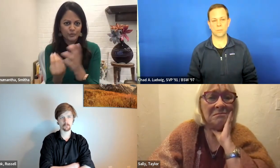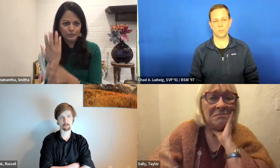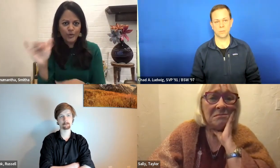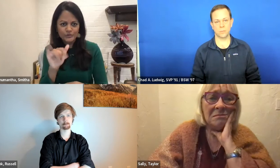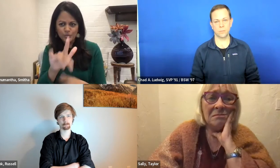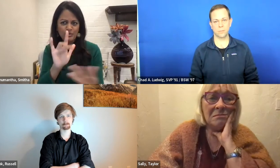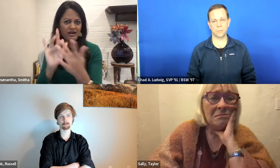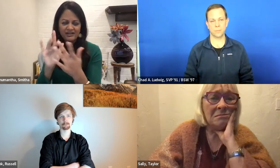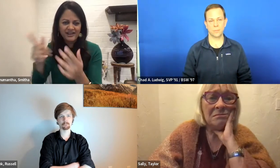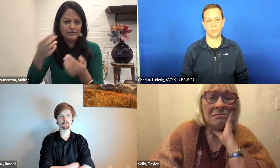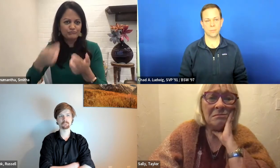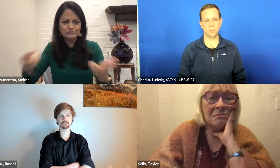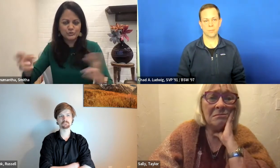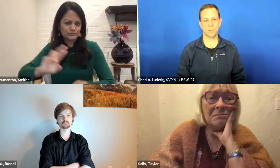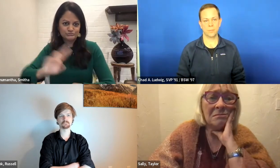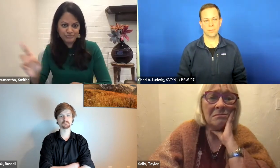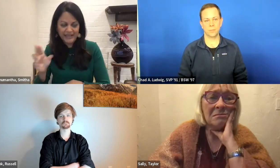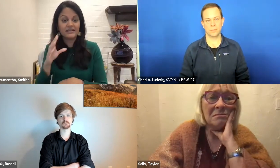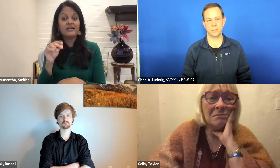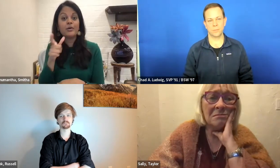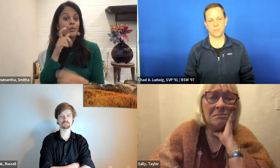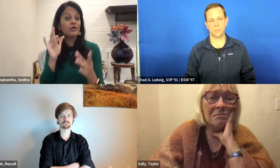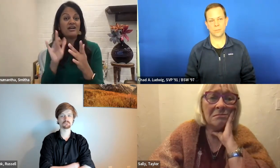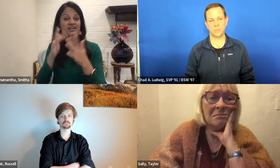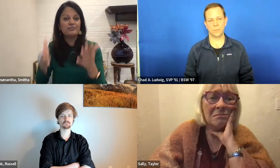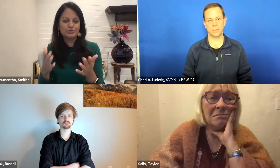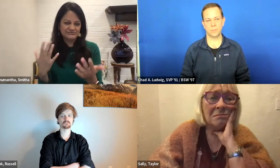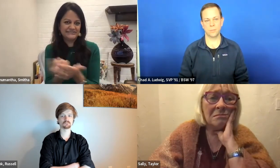just having opportunities for growth for hearing individuals,